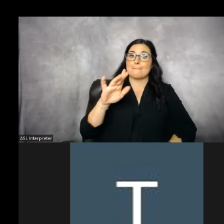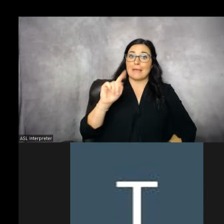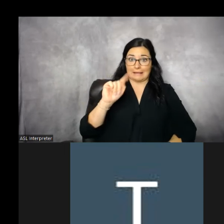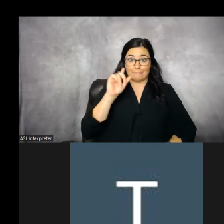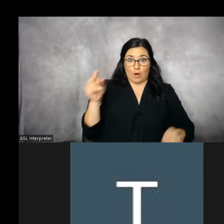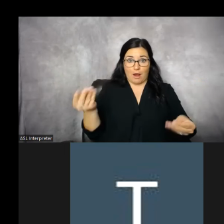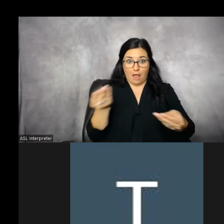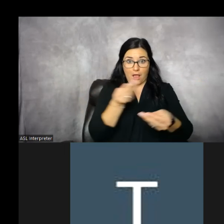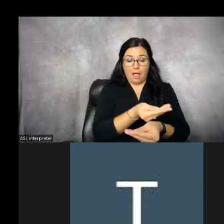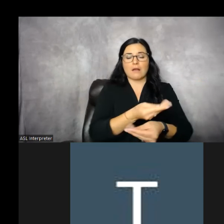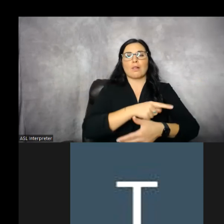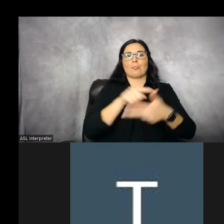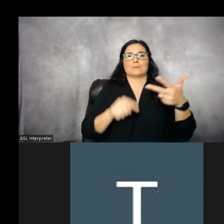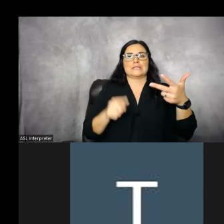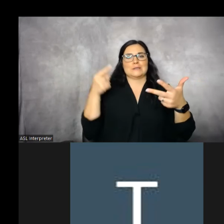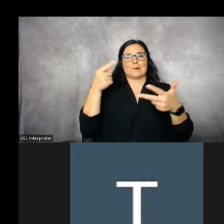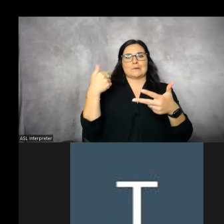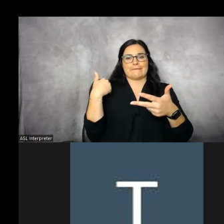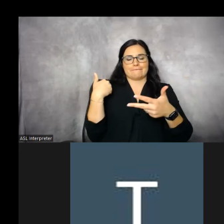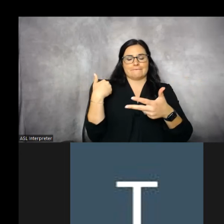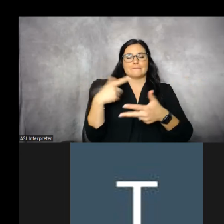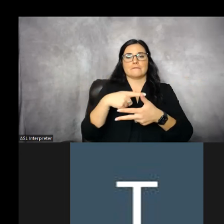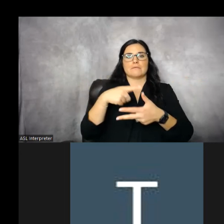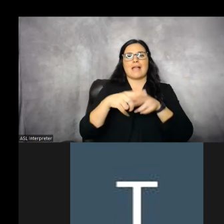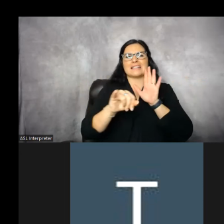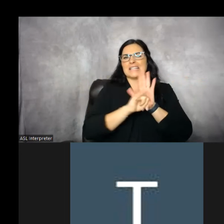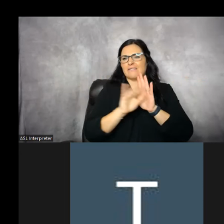or things you're trying to achieve. One is, identify specific barriers.